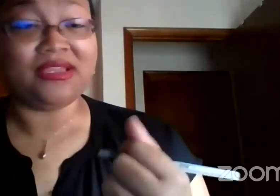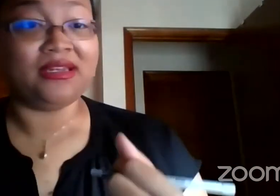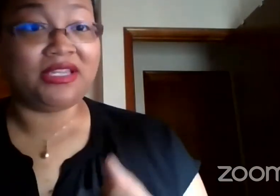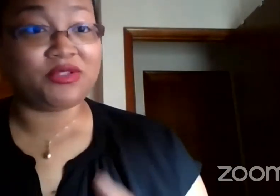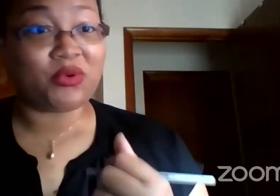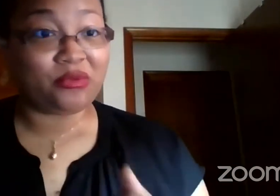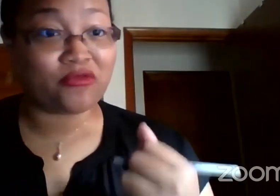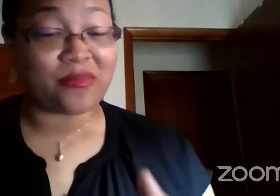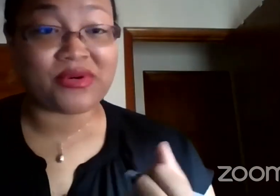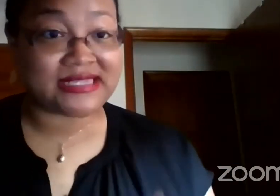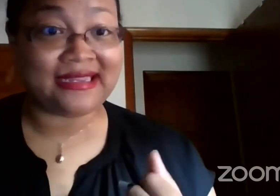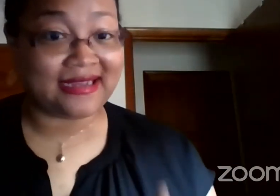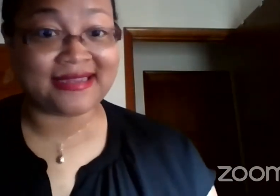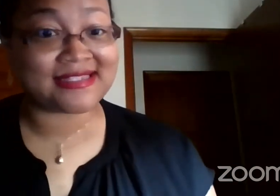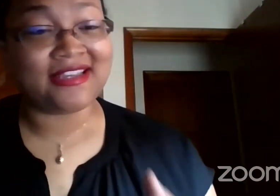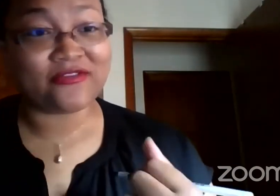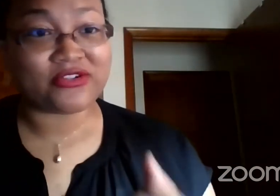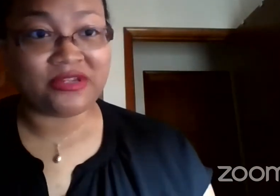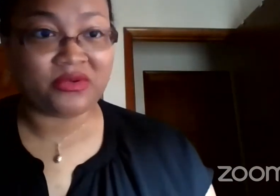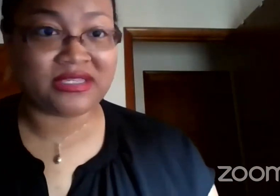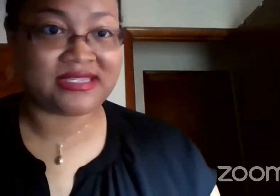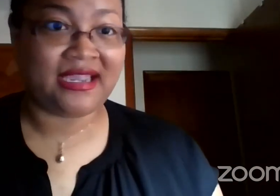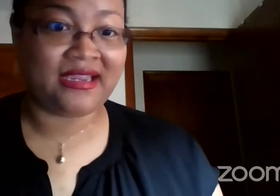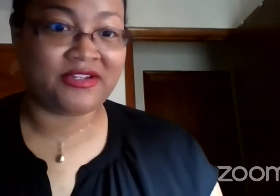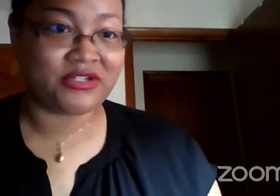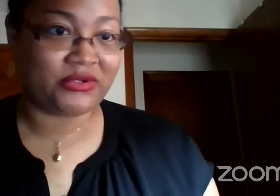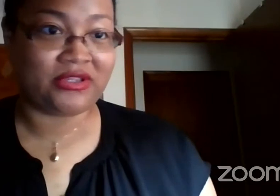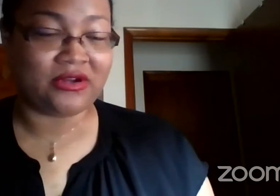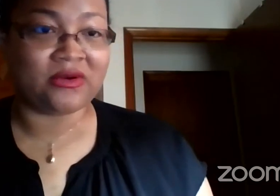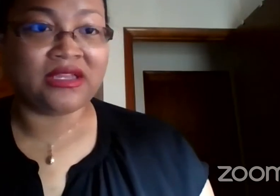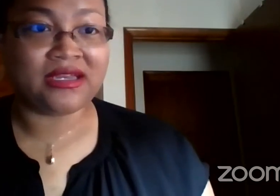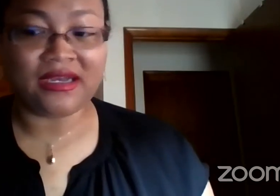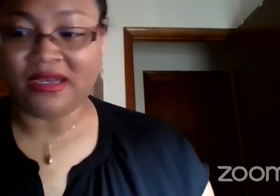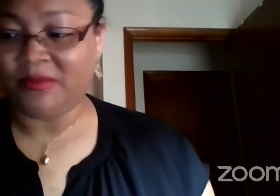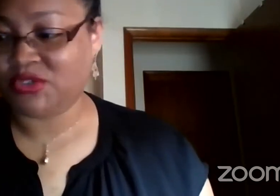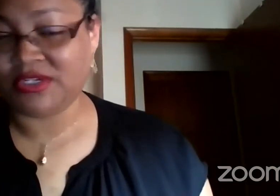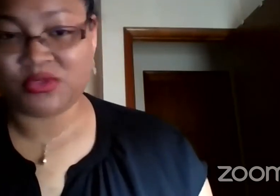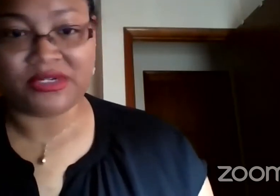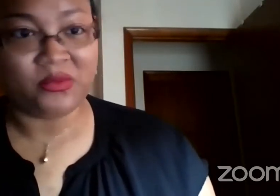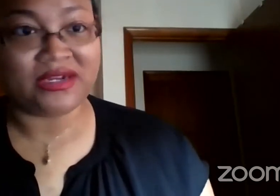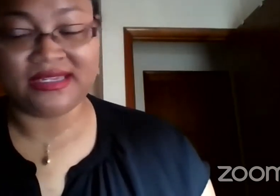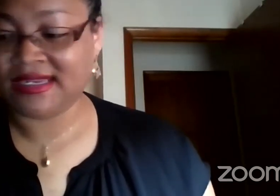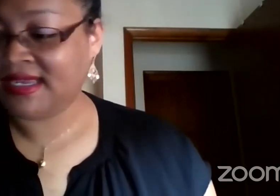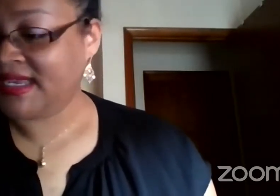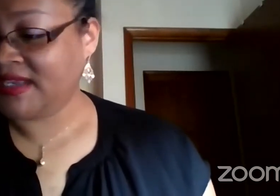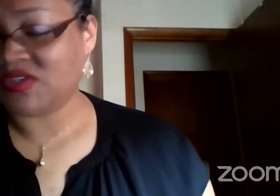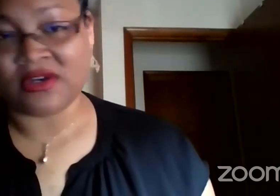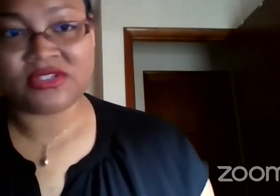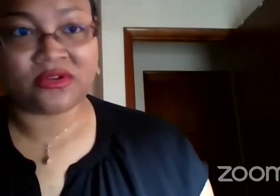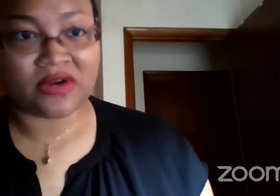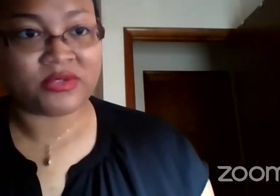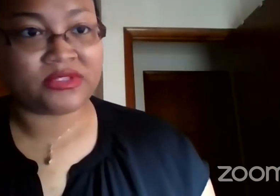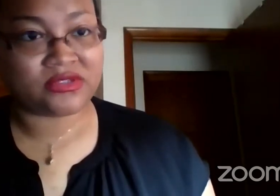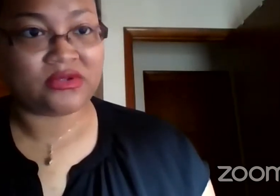He is going to be representing us for Team USA in Tokyo in 2021. He is also a graduated